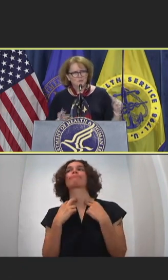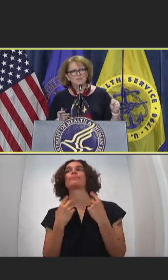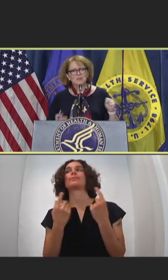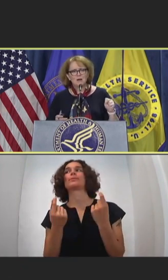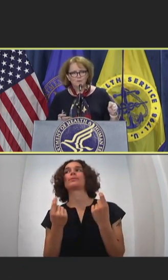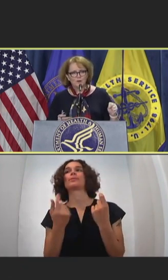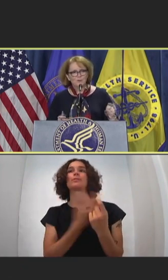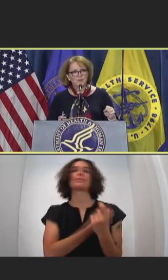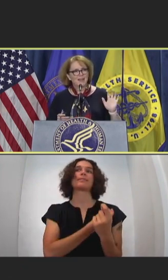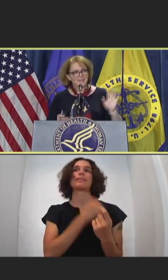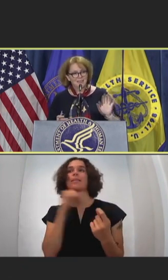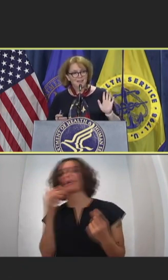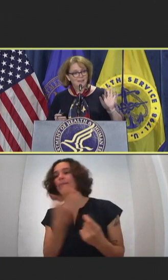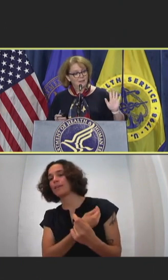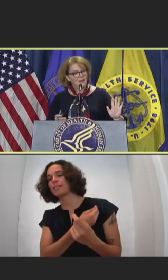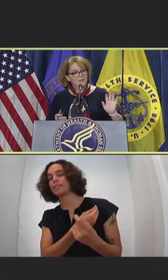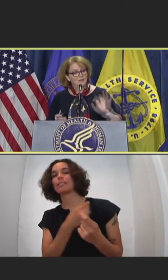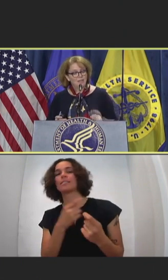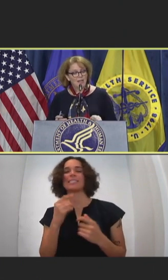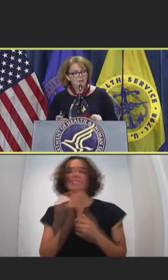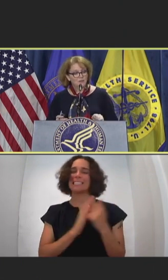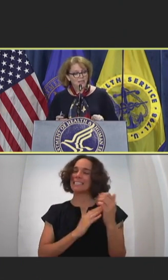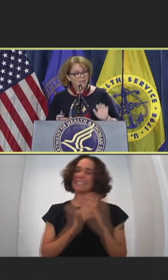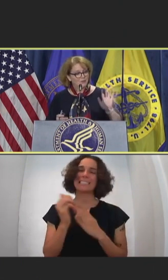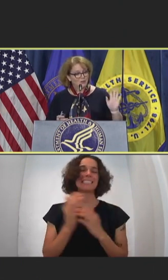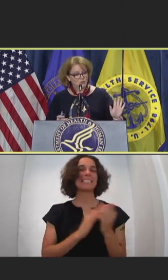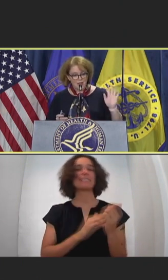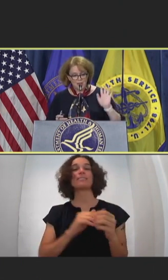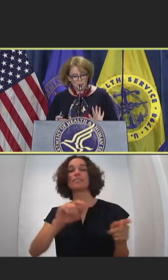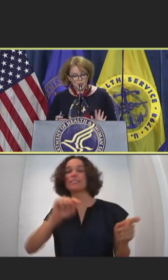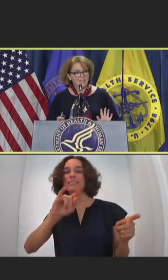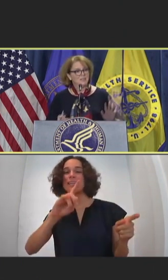discomfort with the idea that their titers are negative, but you're not doing anything. You're